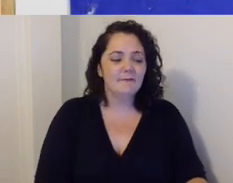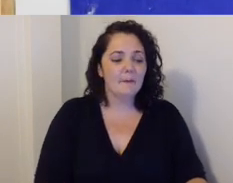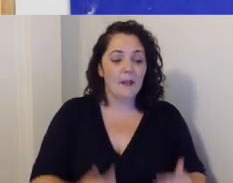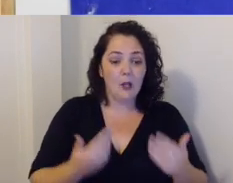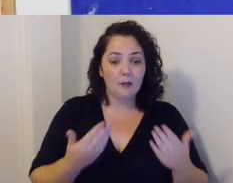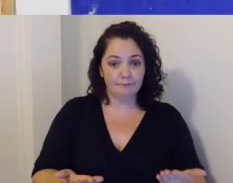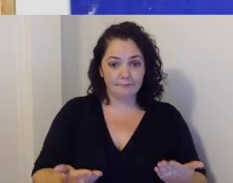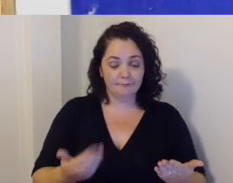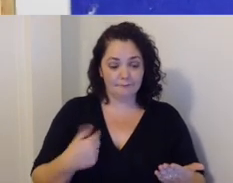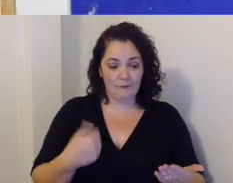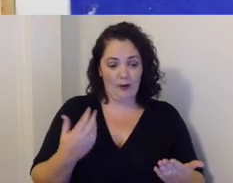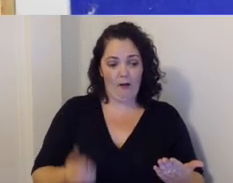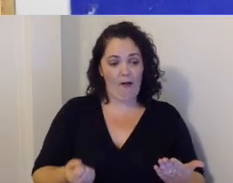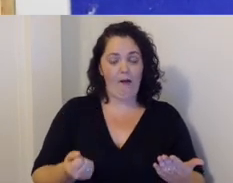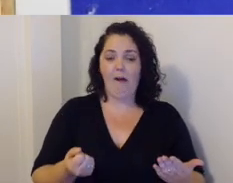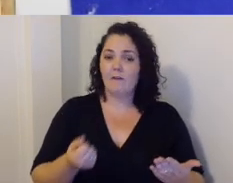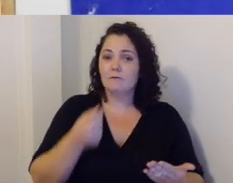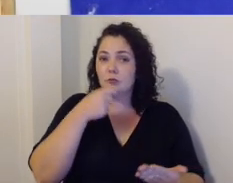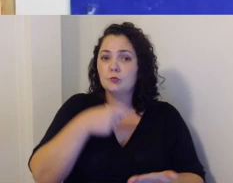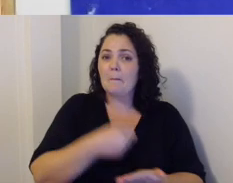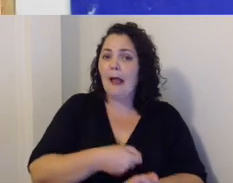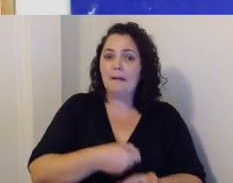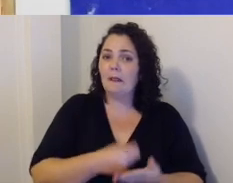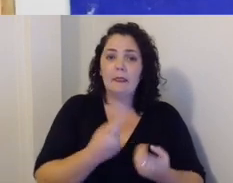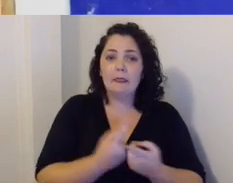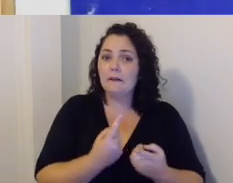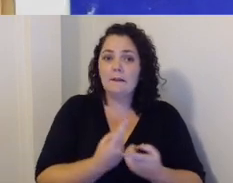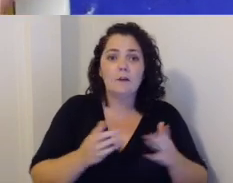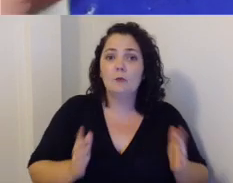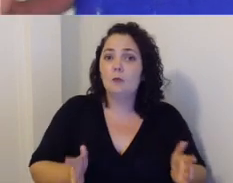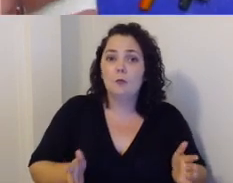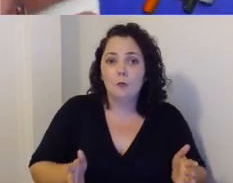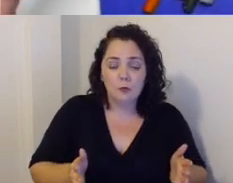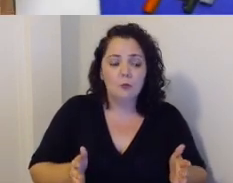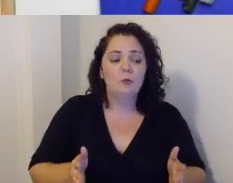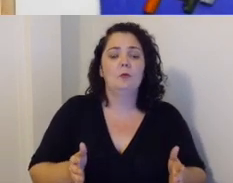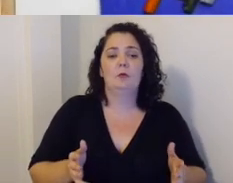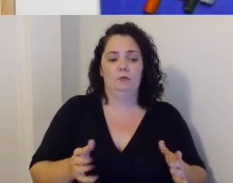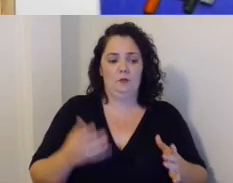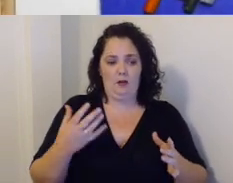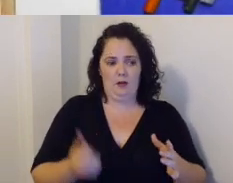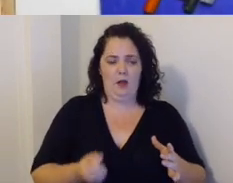my desktop I've got a couple of basic supplies so underneath um my board here I have just some